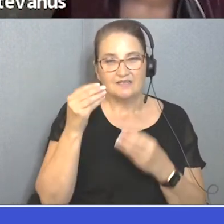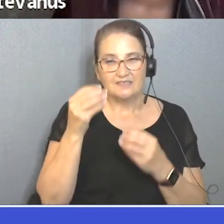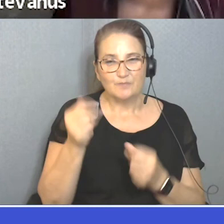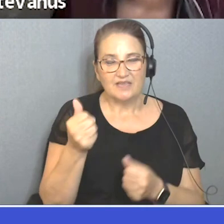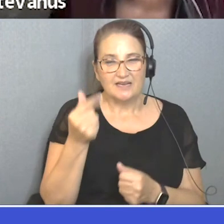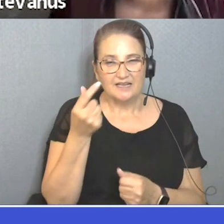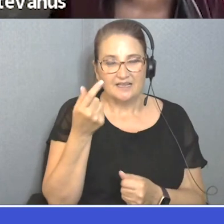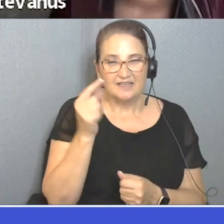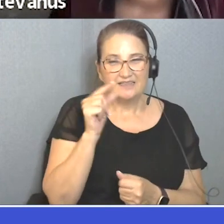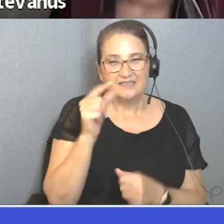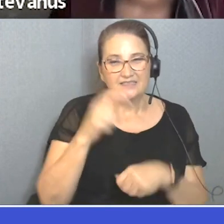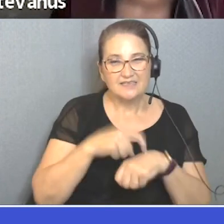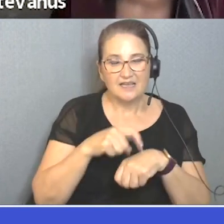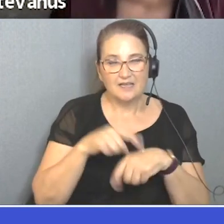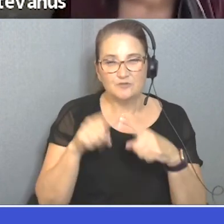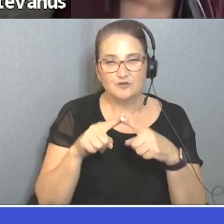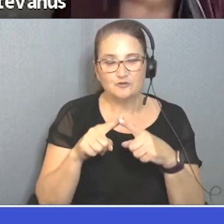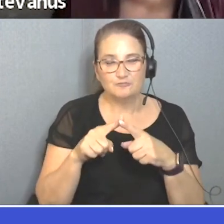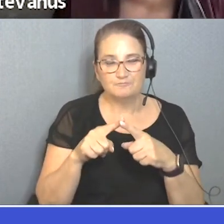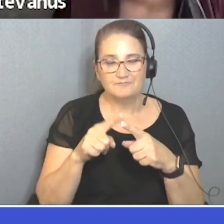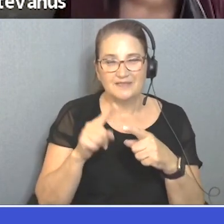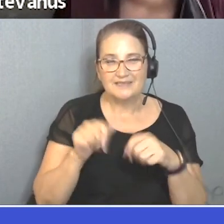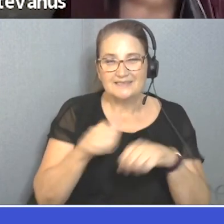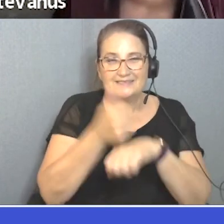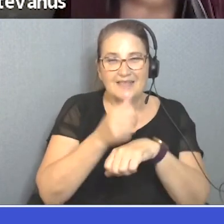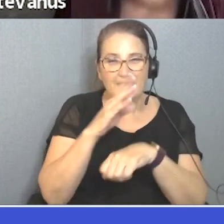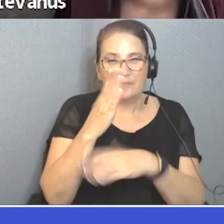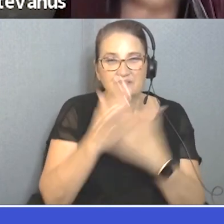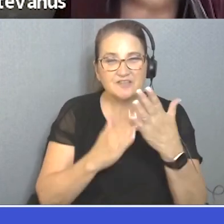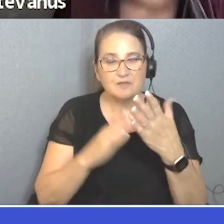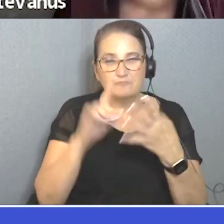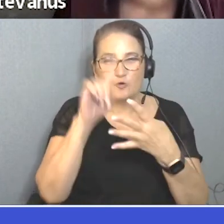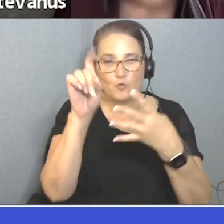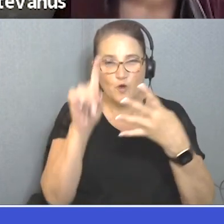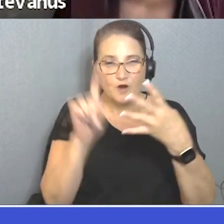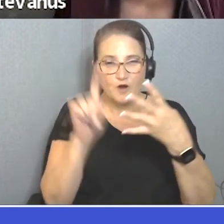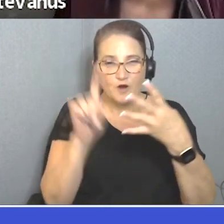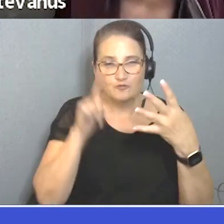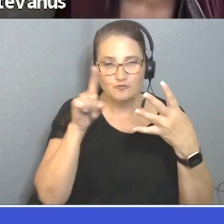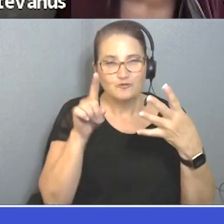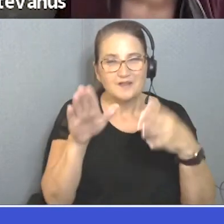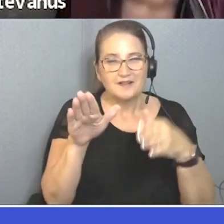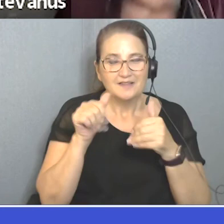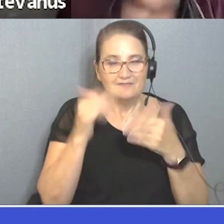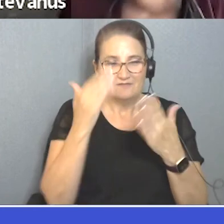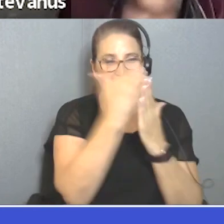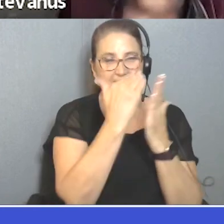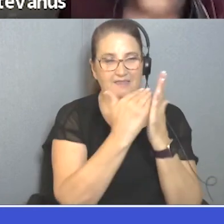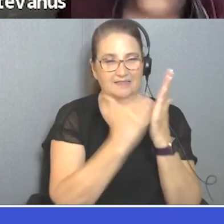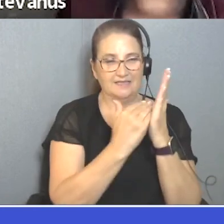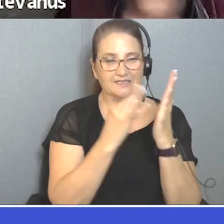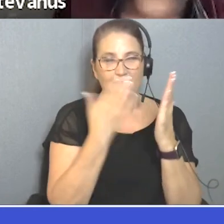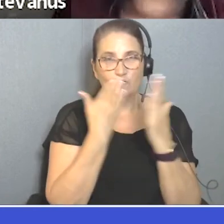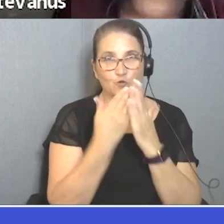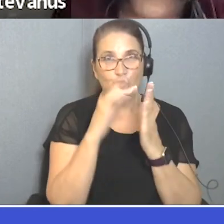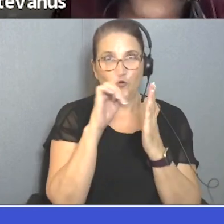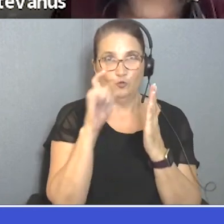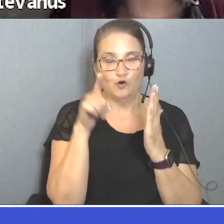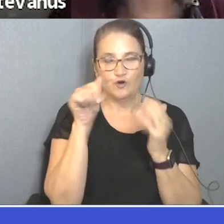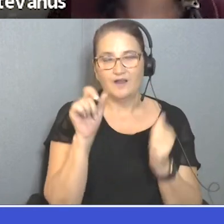reading, I would love for us to spend a little bit of time to draft some questions so that you can walk out with a tangible list of